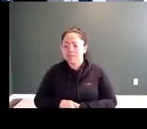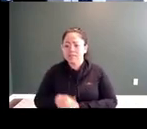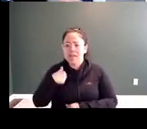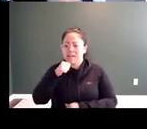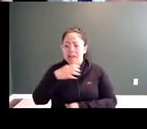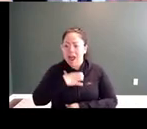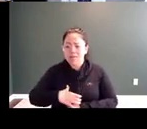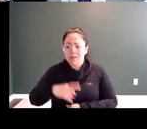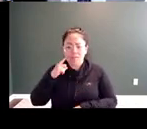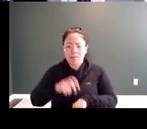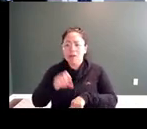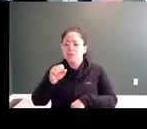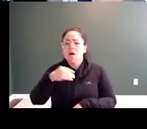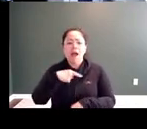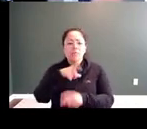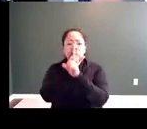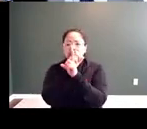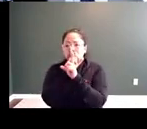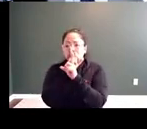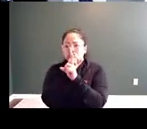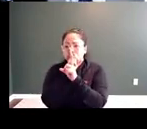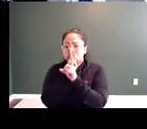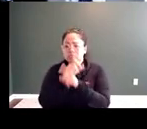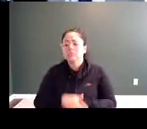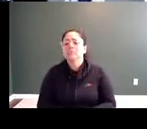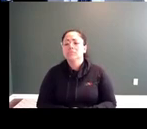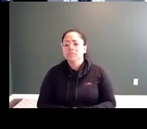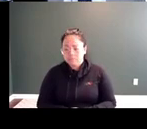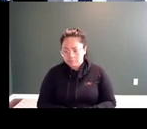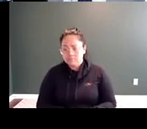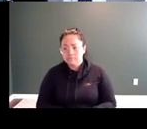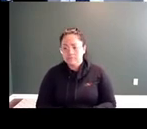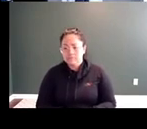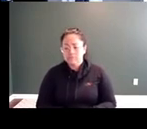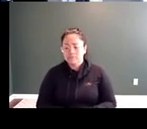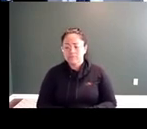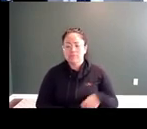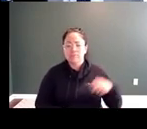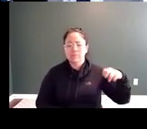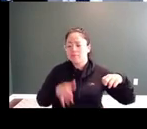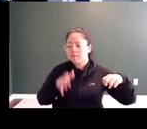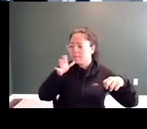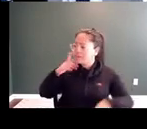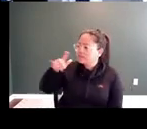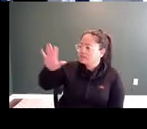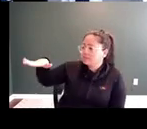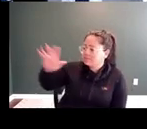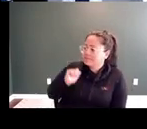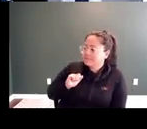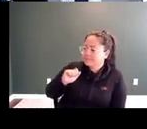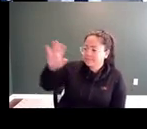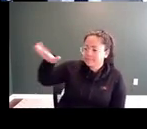So I say nothing. Okay? A few minutes later, my mom from one end of the table says, she again says,